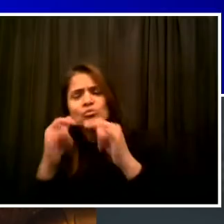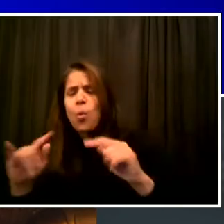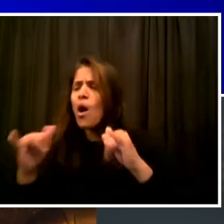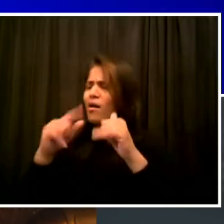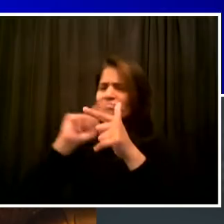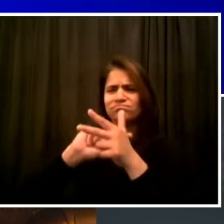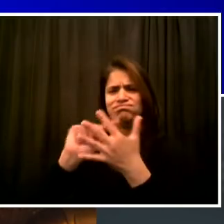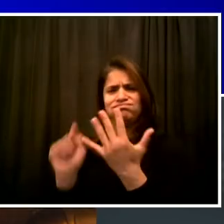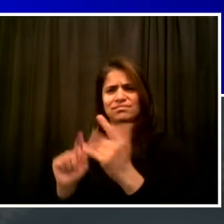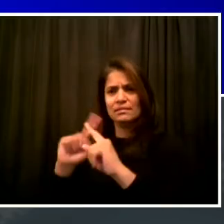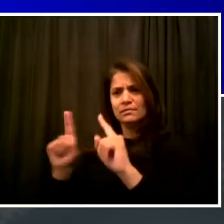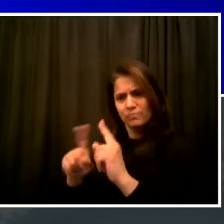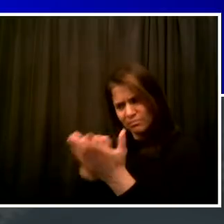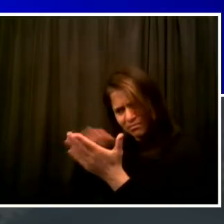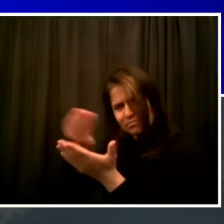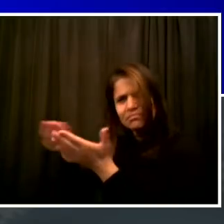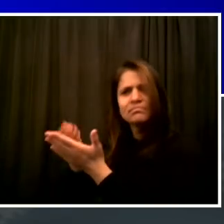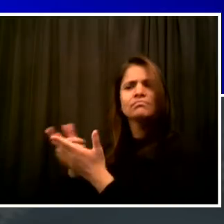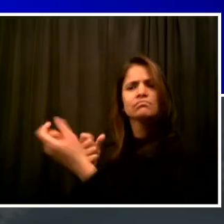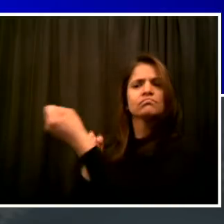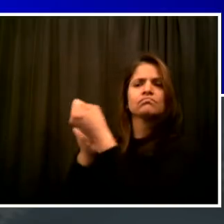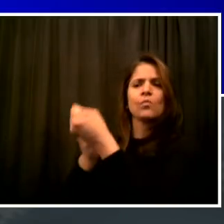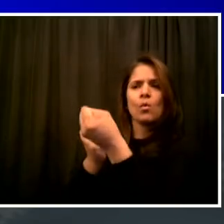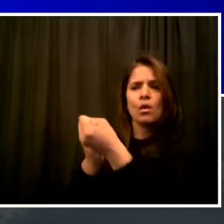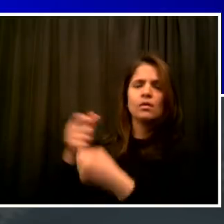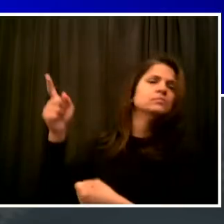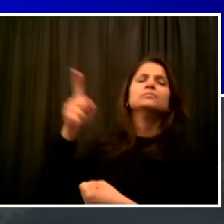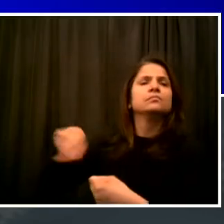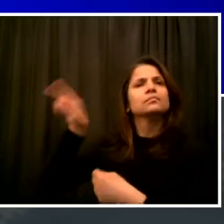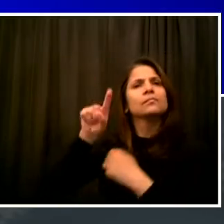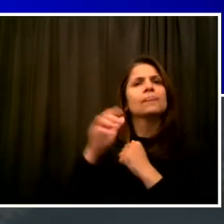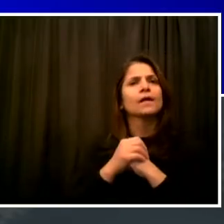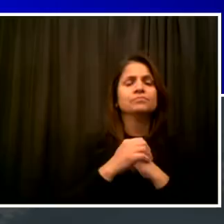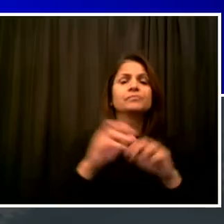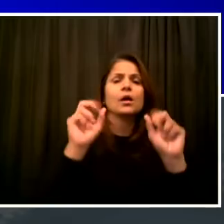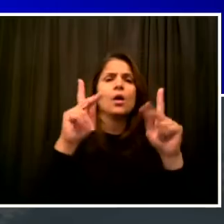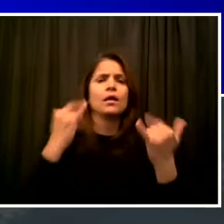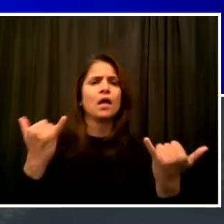BECAUSE IN MANY